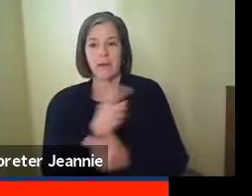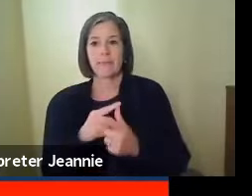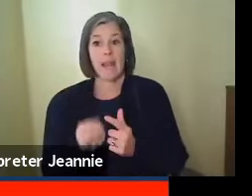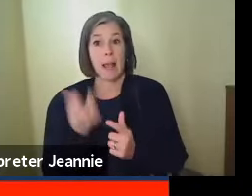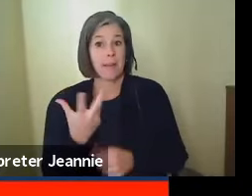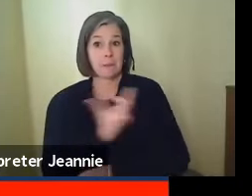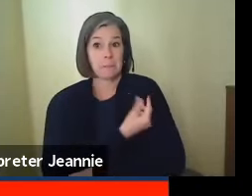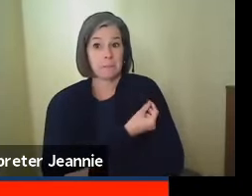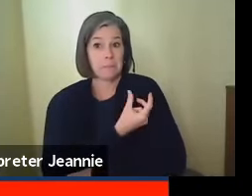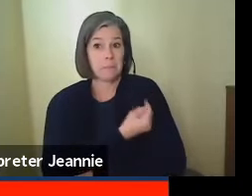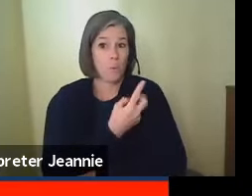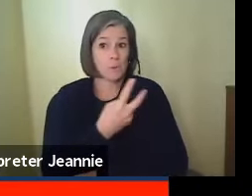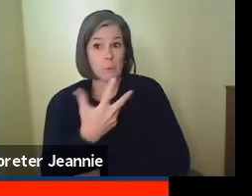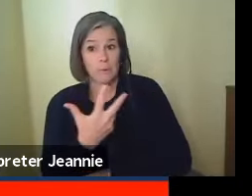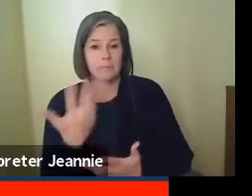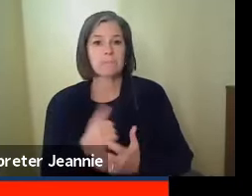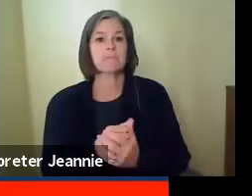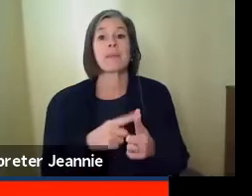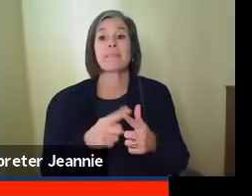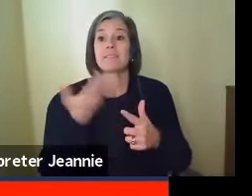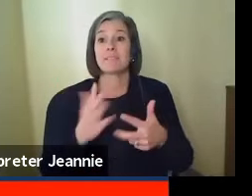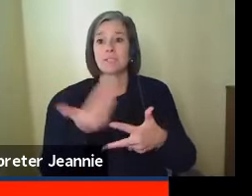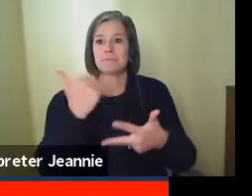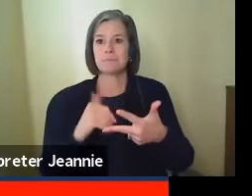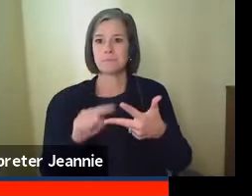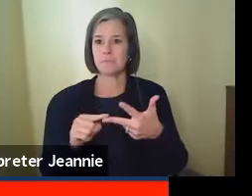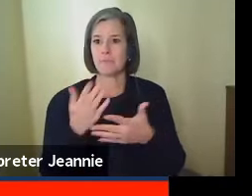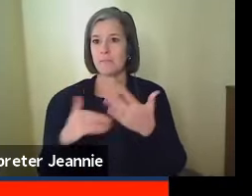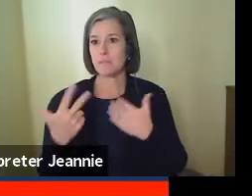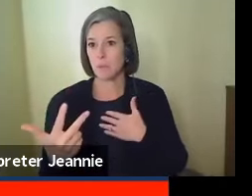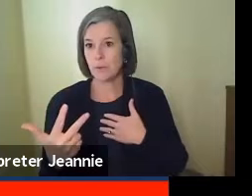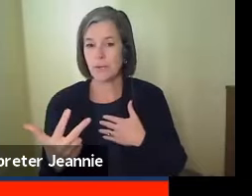then phase three clinical trials which involve hundreds or thousands or in